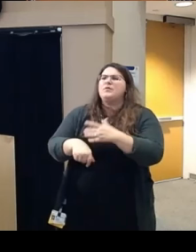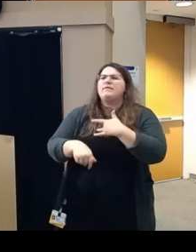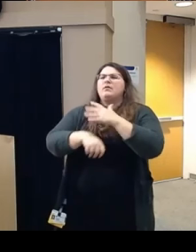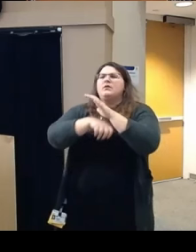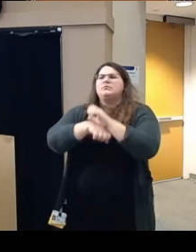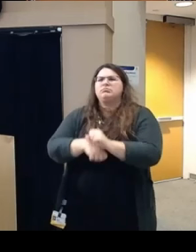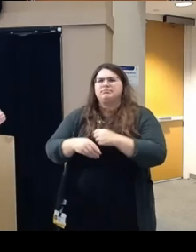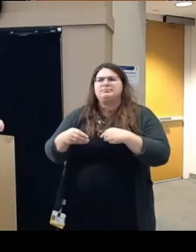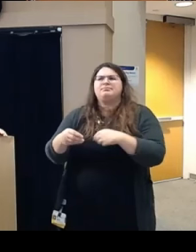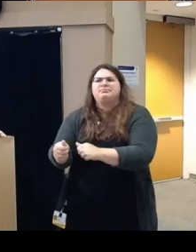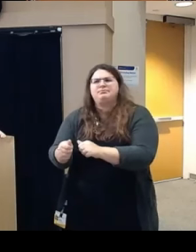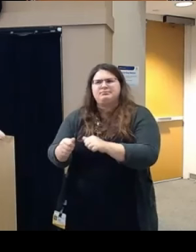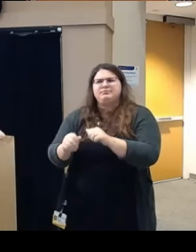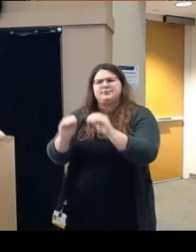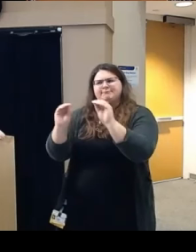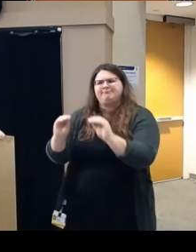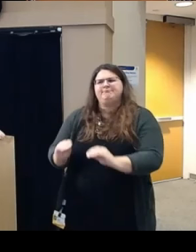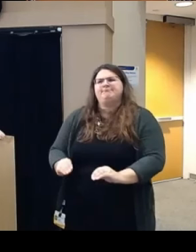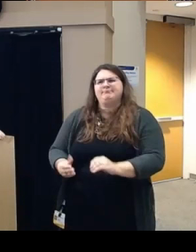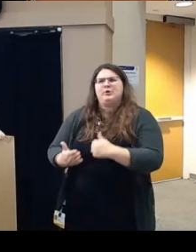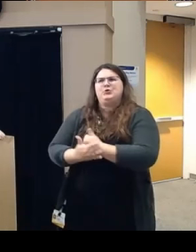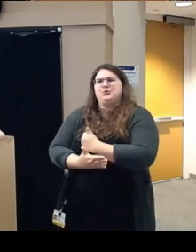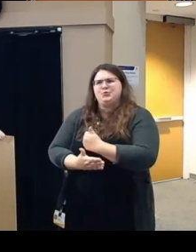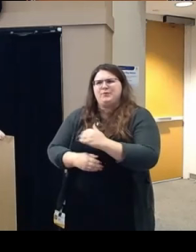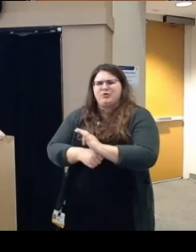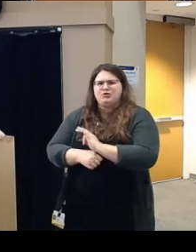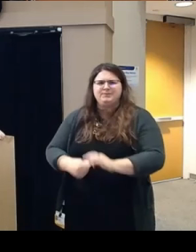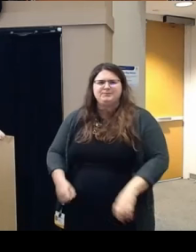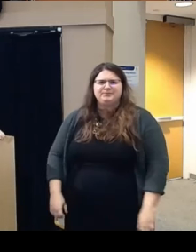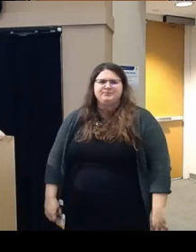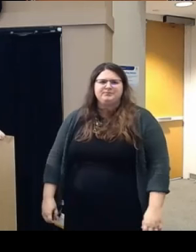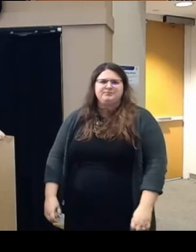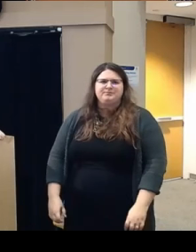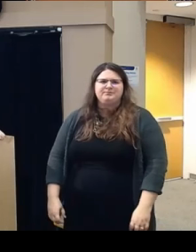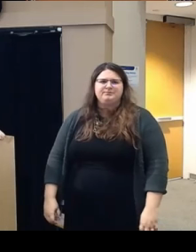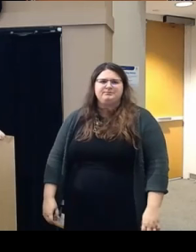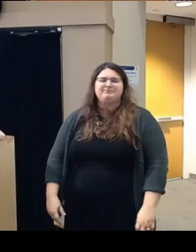right um the next piece again one of the more minor parts of the module that I want to talk